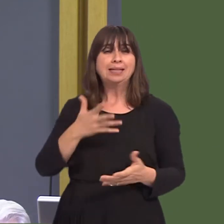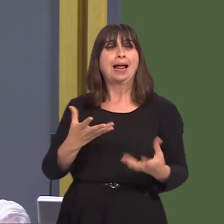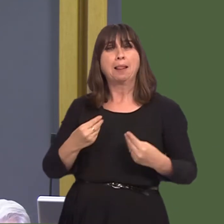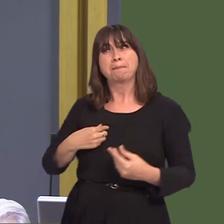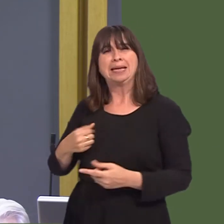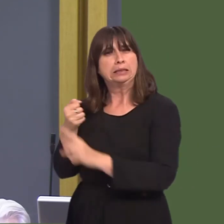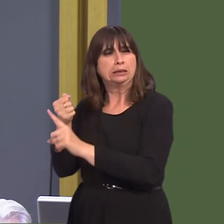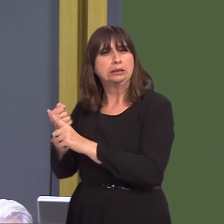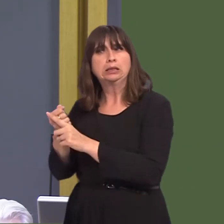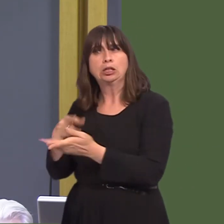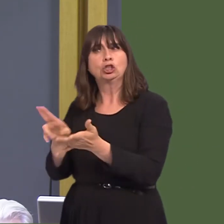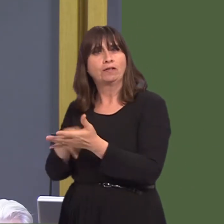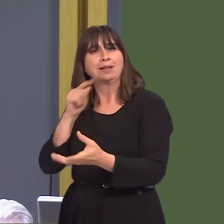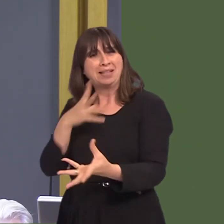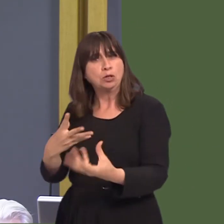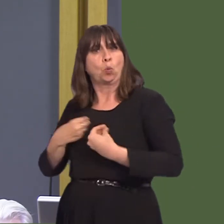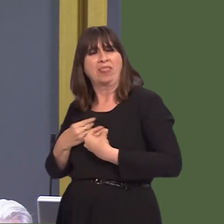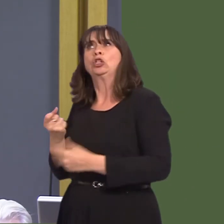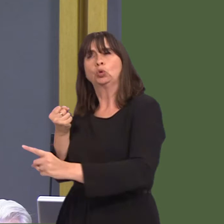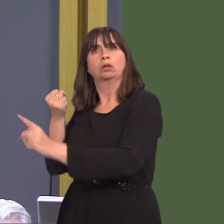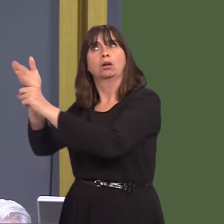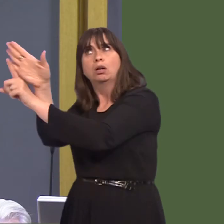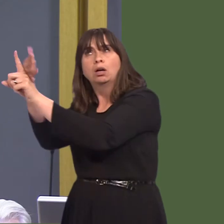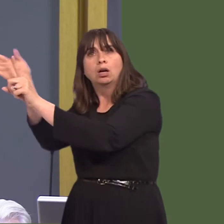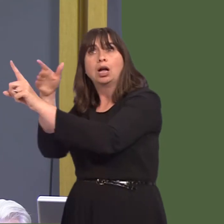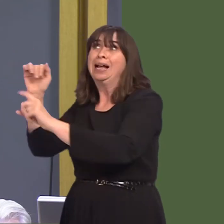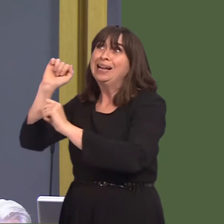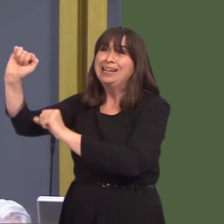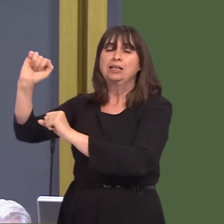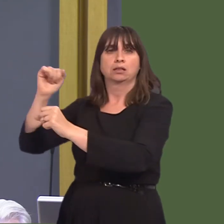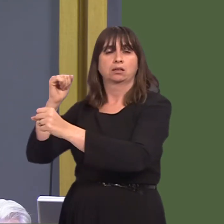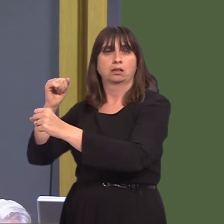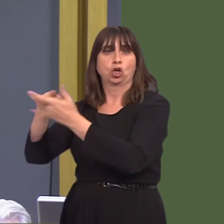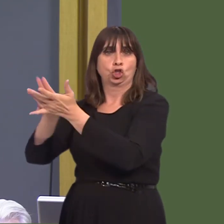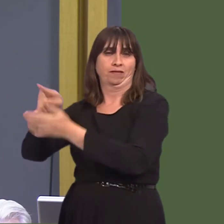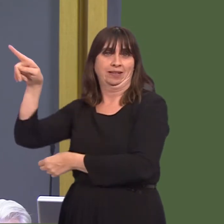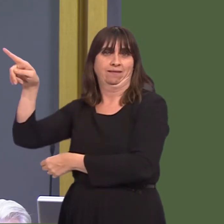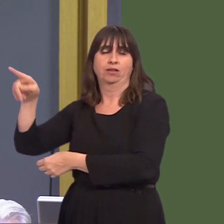voices alongside ours to persuade their Government in Westminster to stop this reckless policy